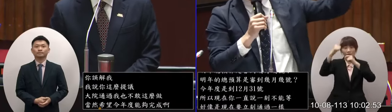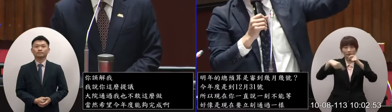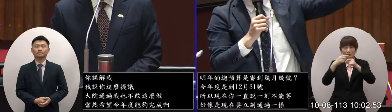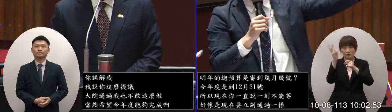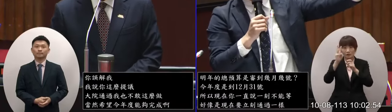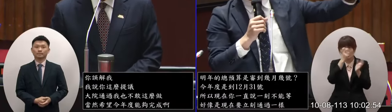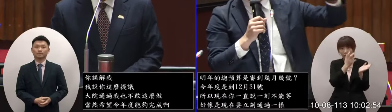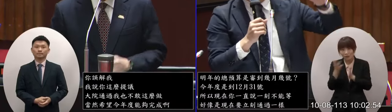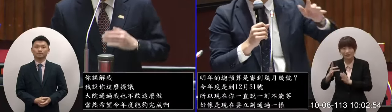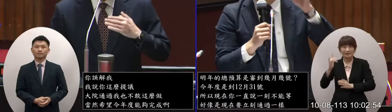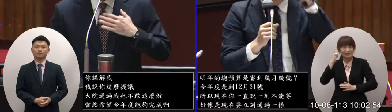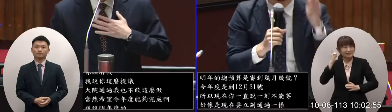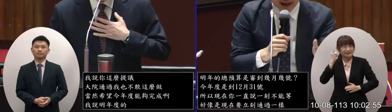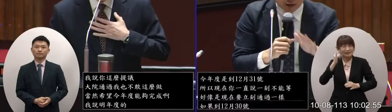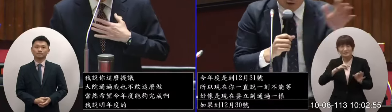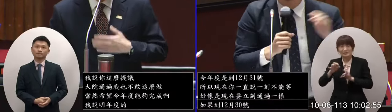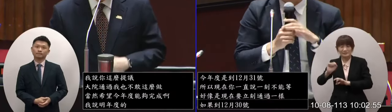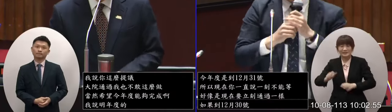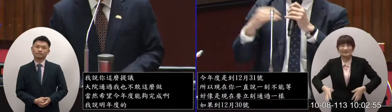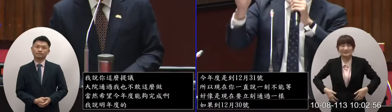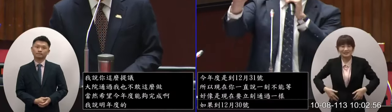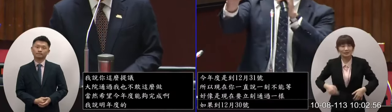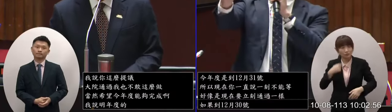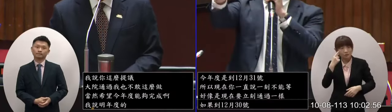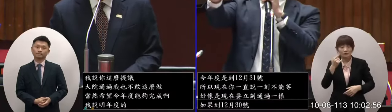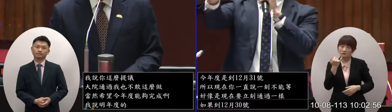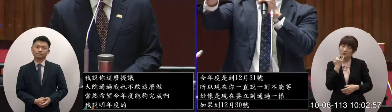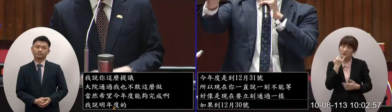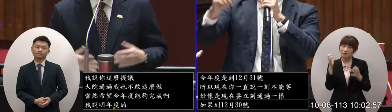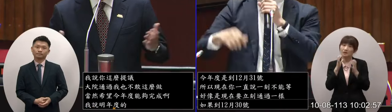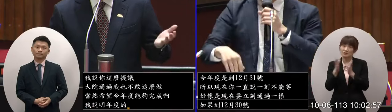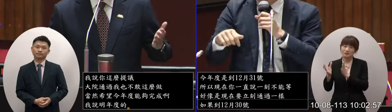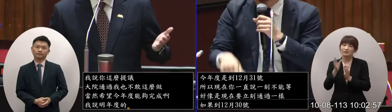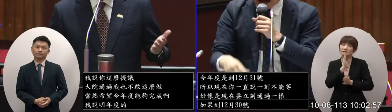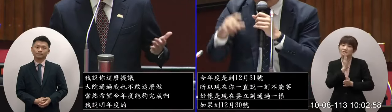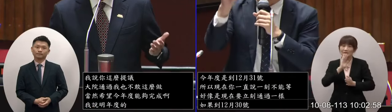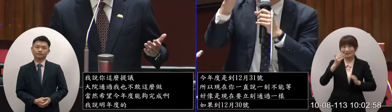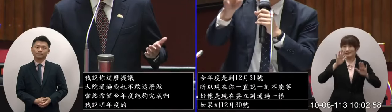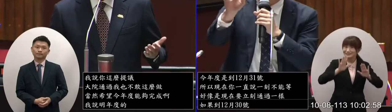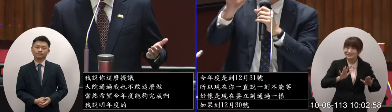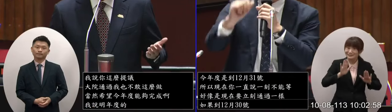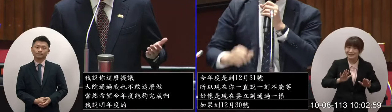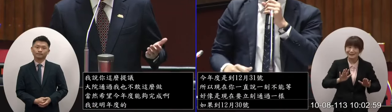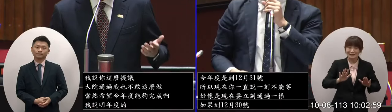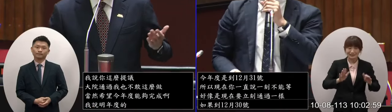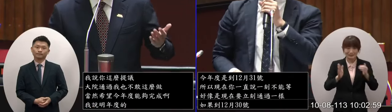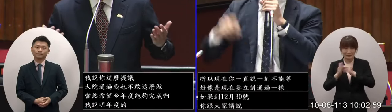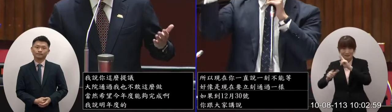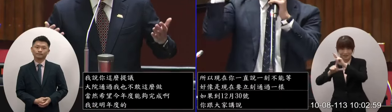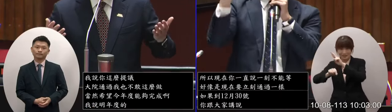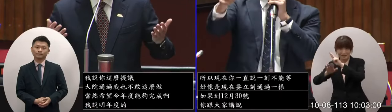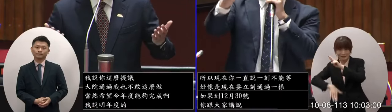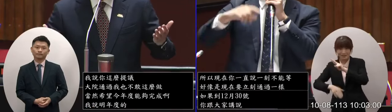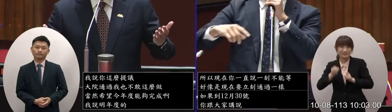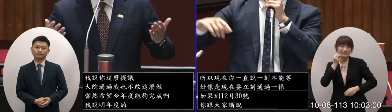, you can’t wait for a moment. Please pass it on this day. I agree, but it’s not yet You have three months to say that you can't wait for a moment,